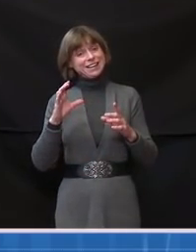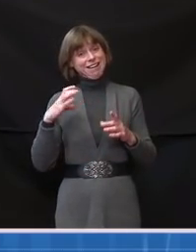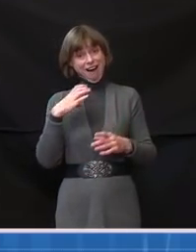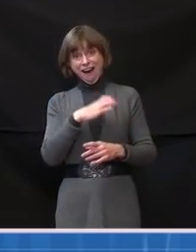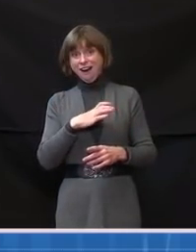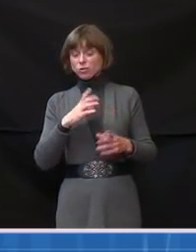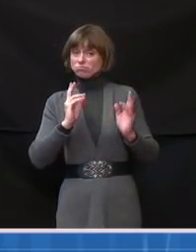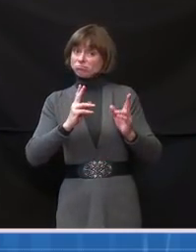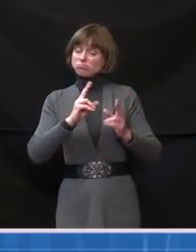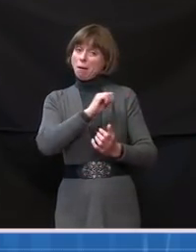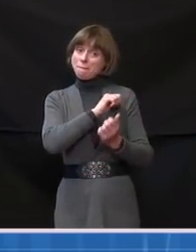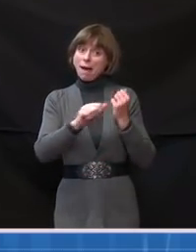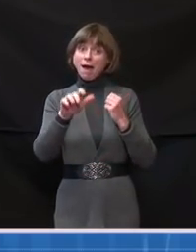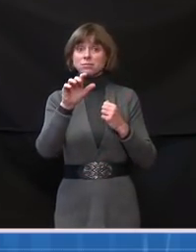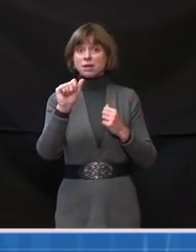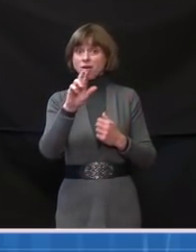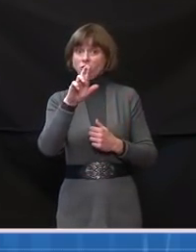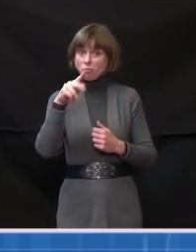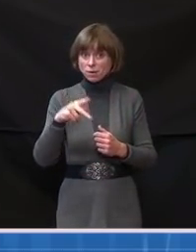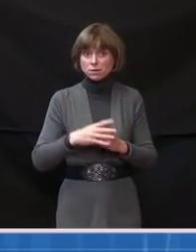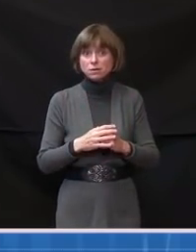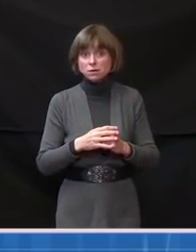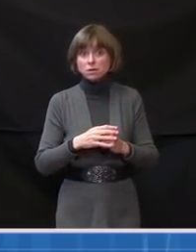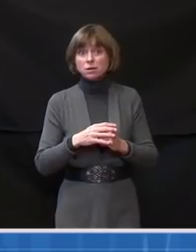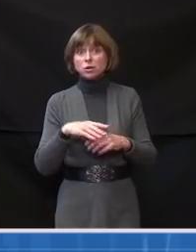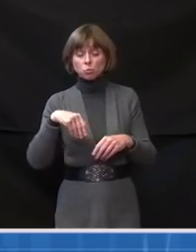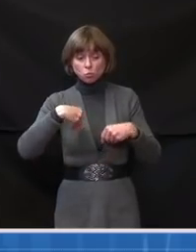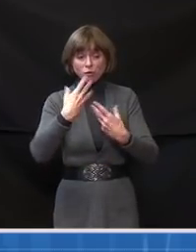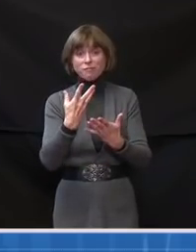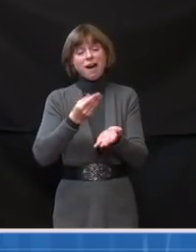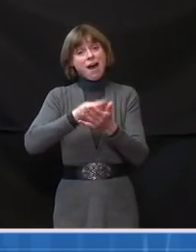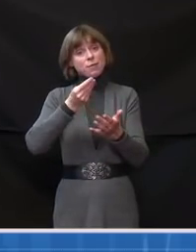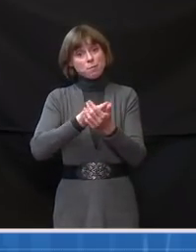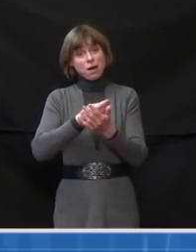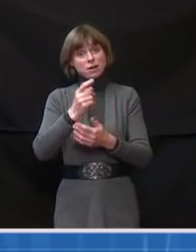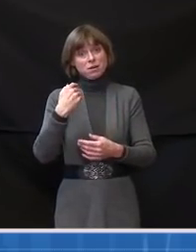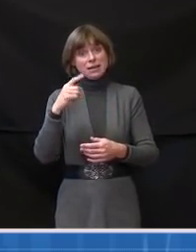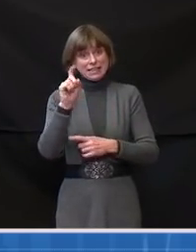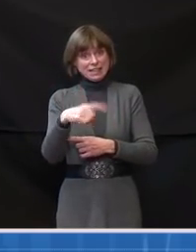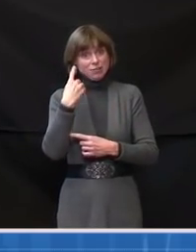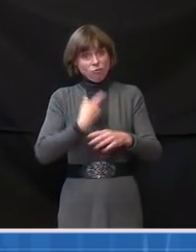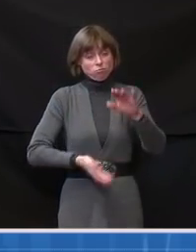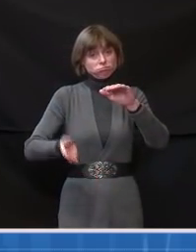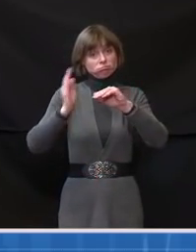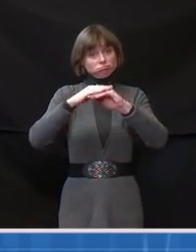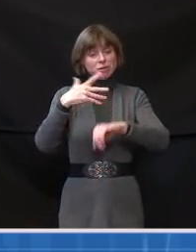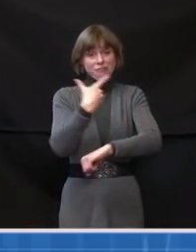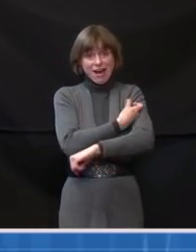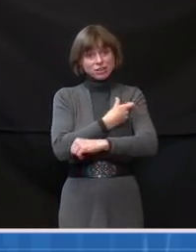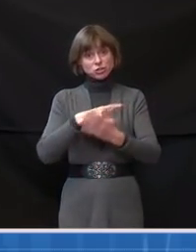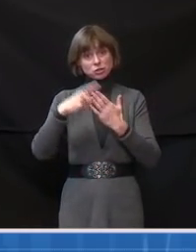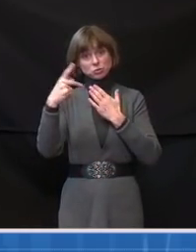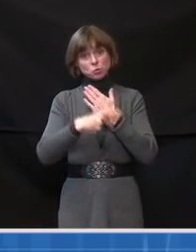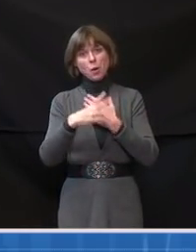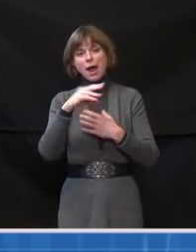to provide the funding we need to continue to scale up our vaccination program and to deliver the resources that state and local leaders